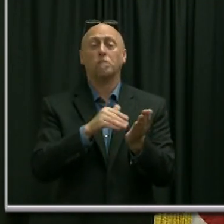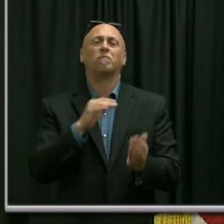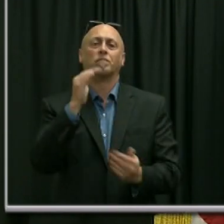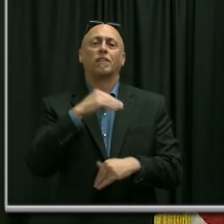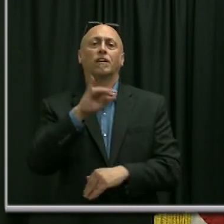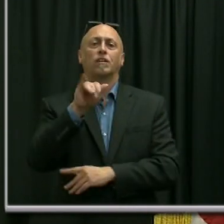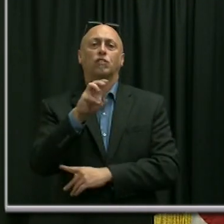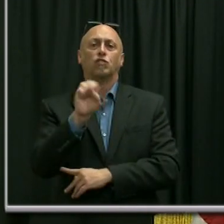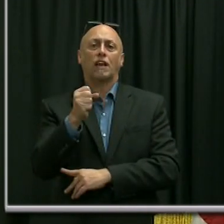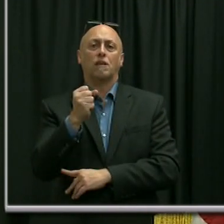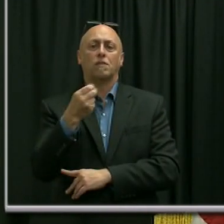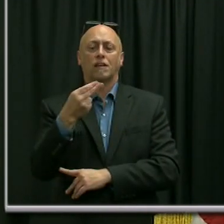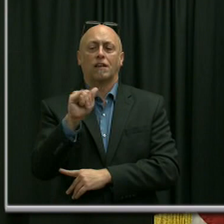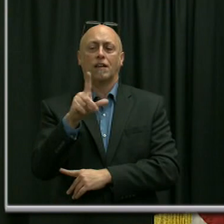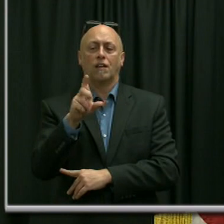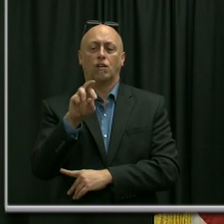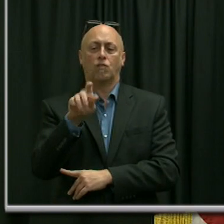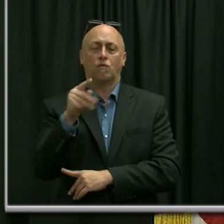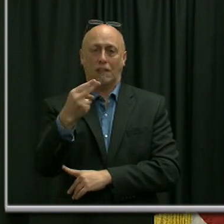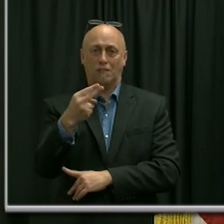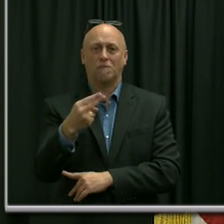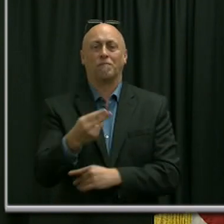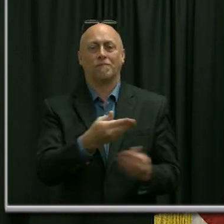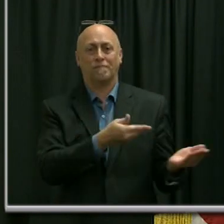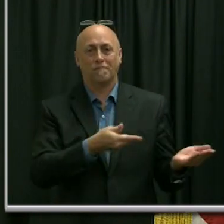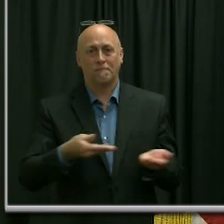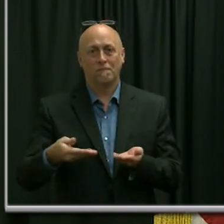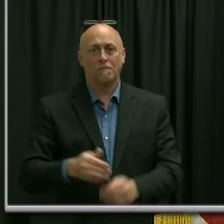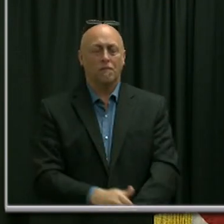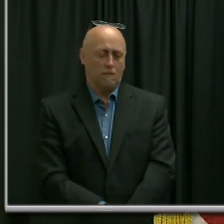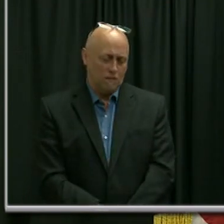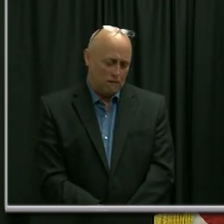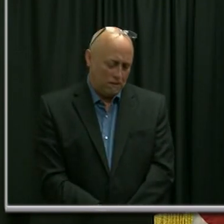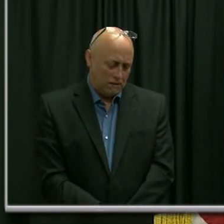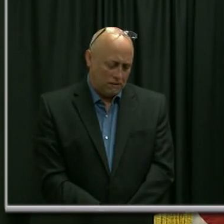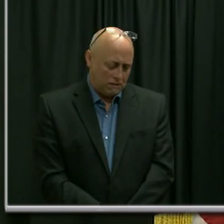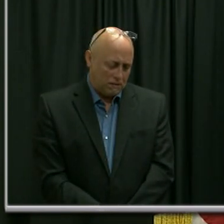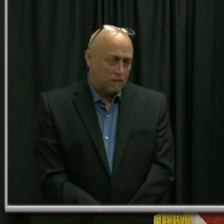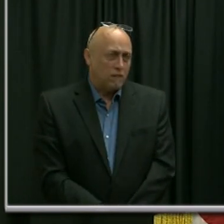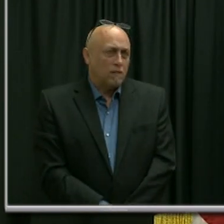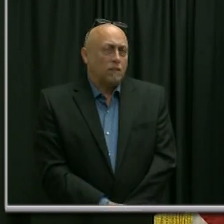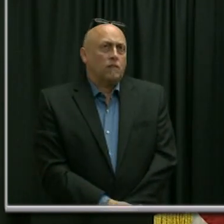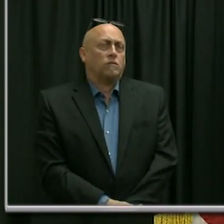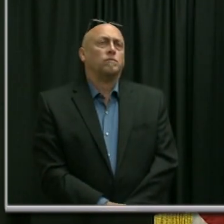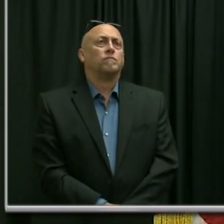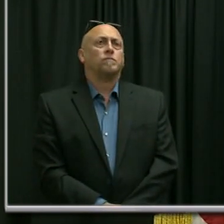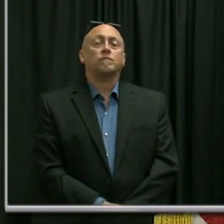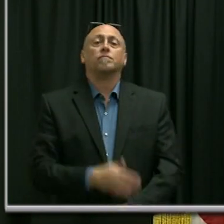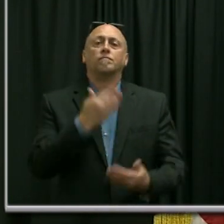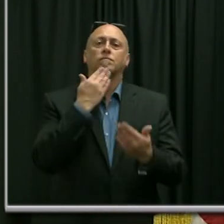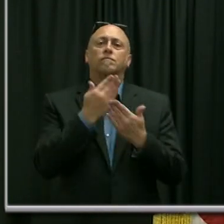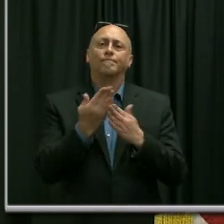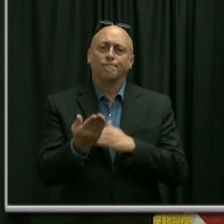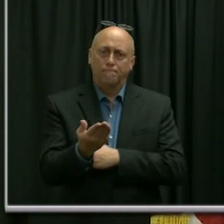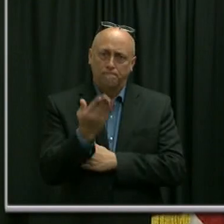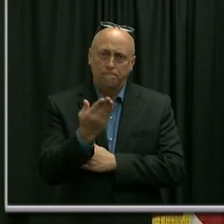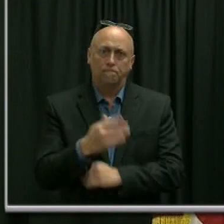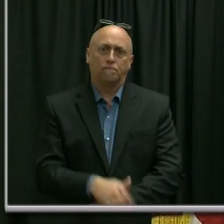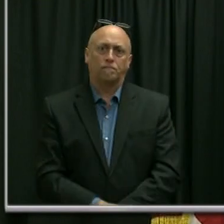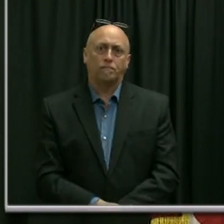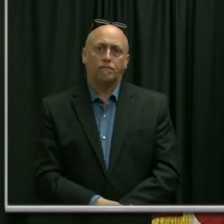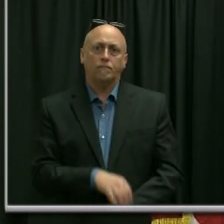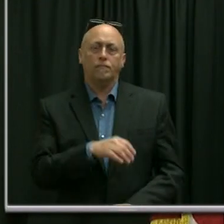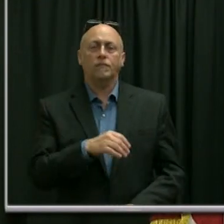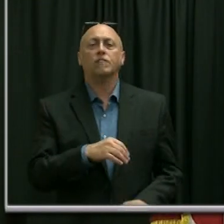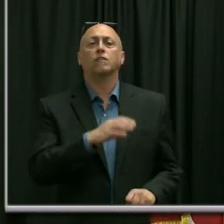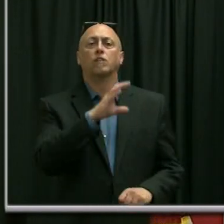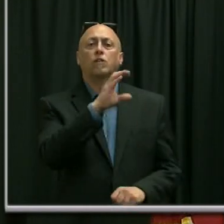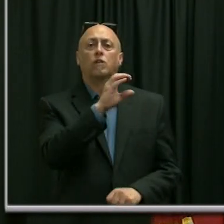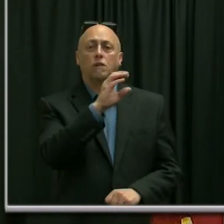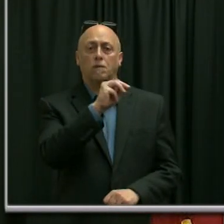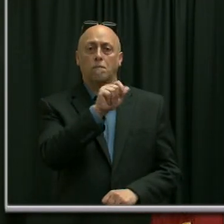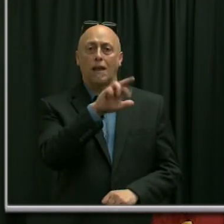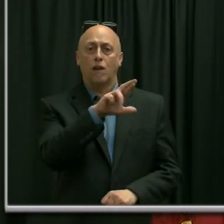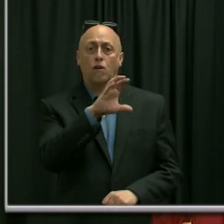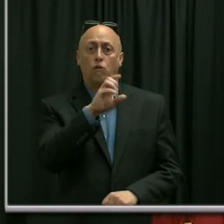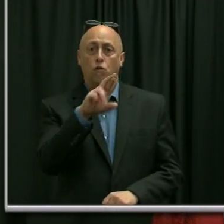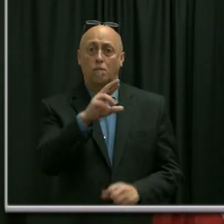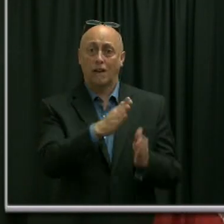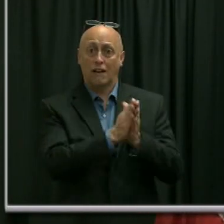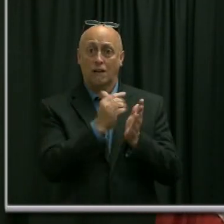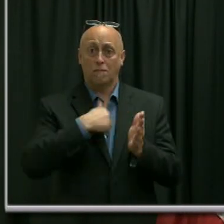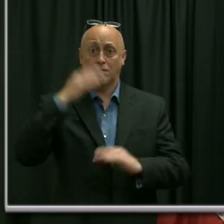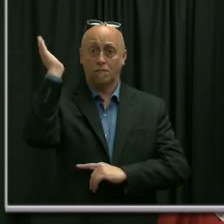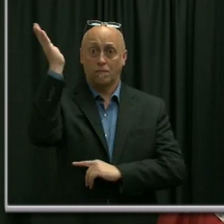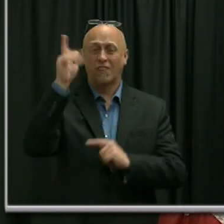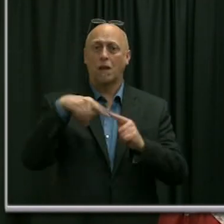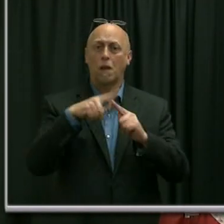JAMES HILDRETH. GOOD MORNING.